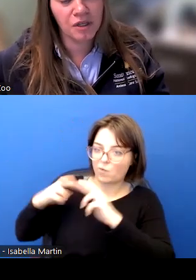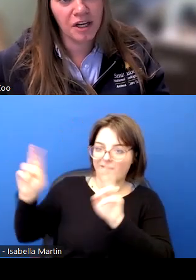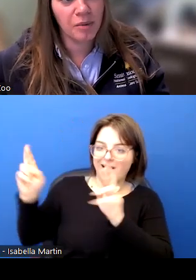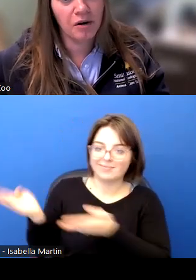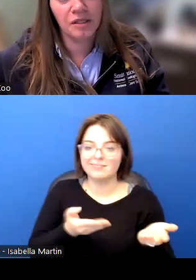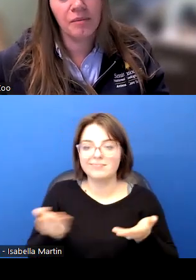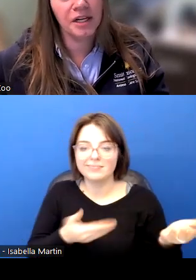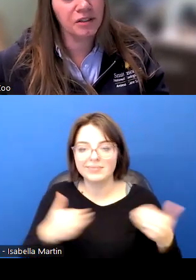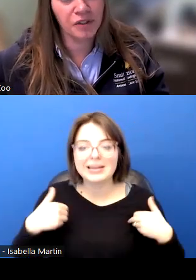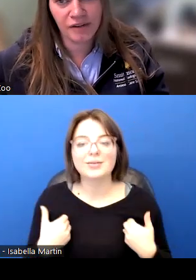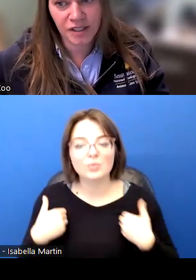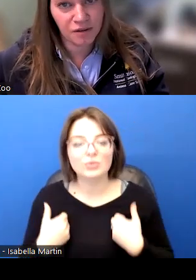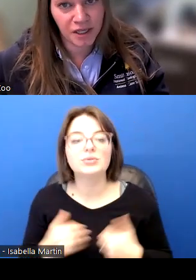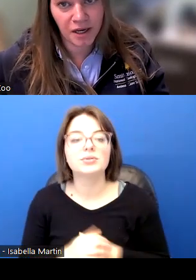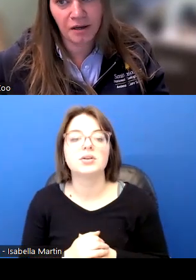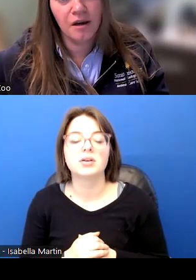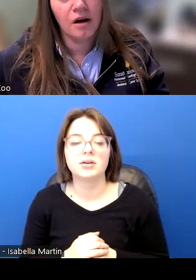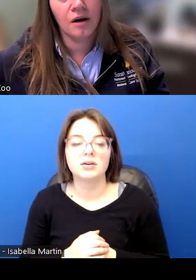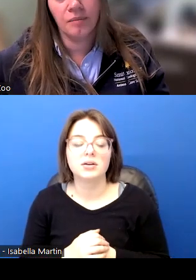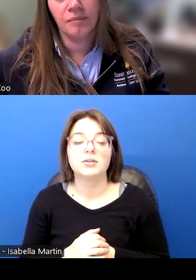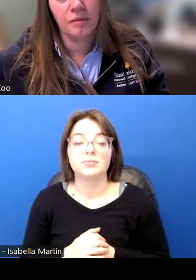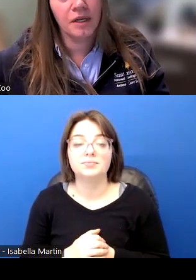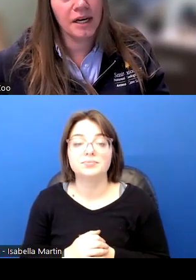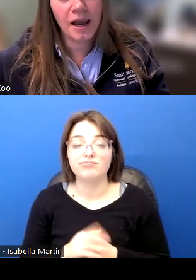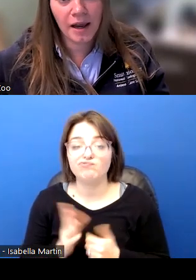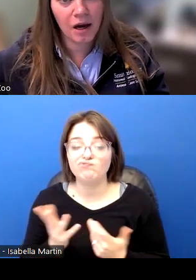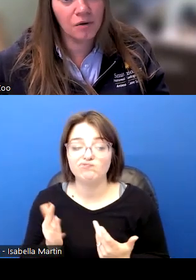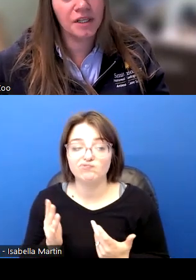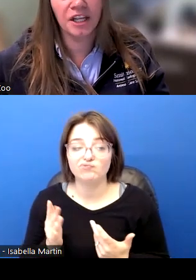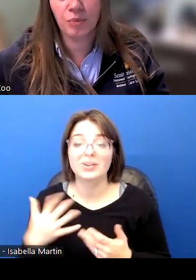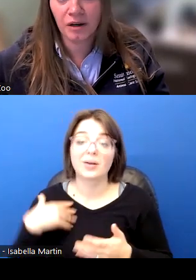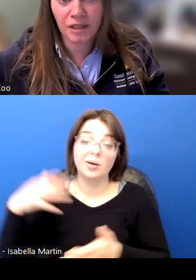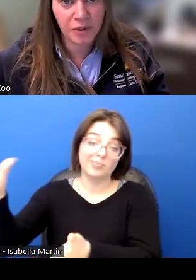talking about making deliveries every single day. um getting hay out, getting the brows that